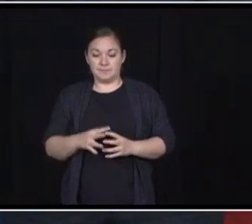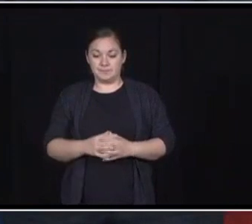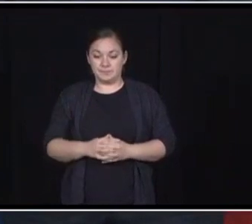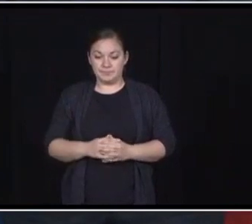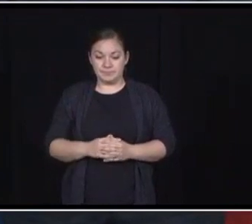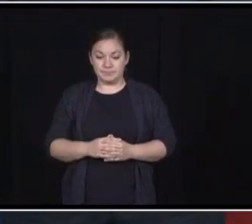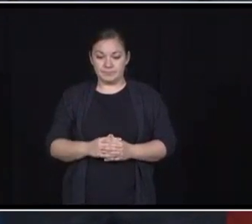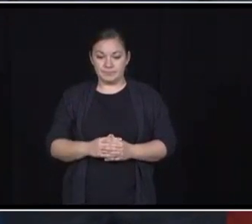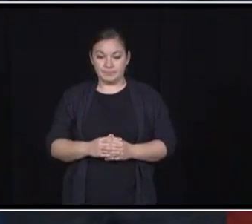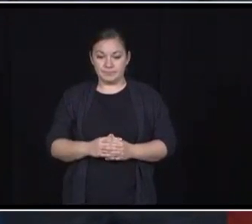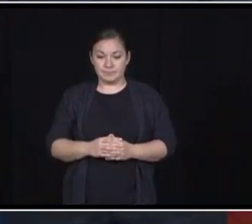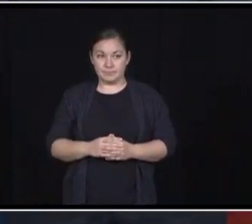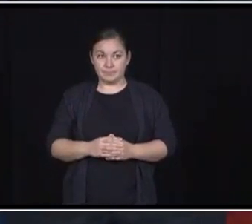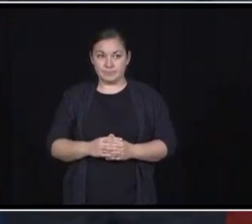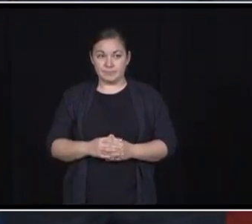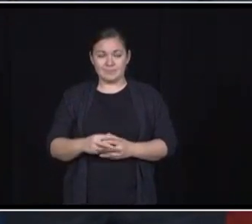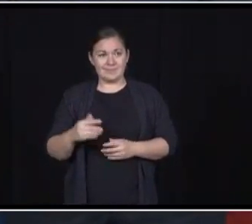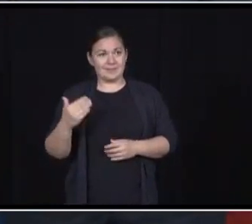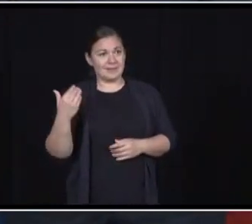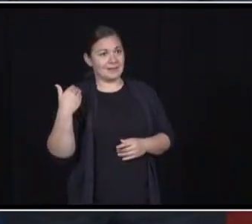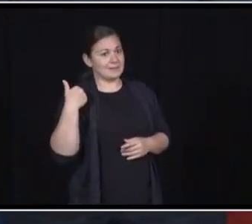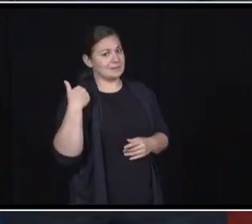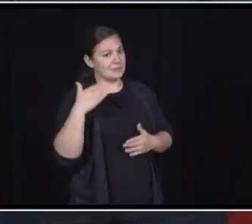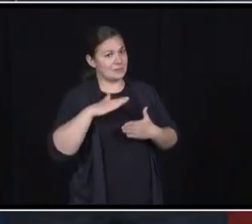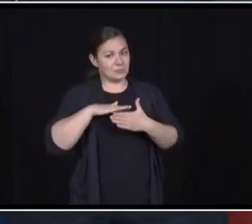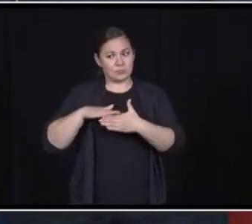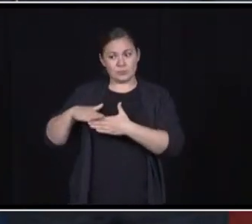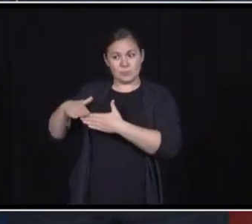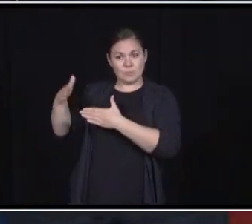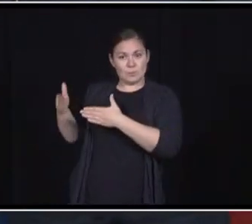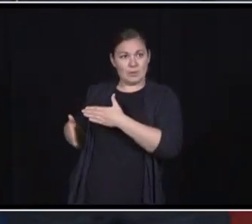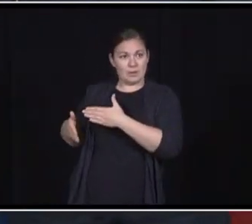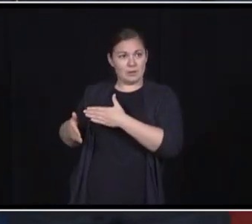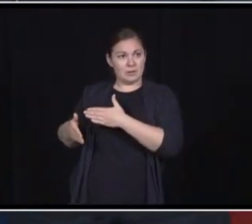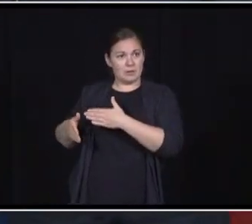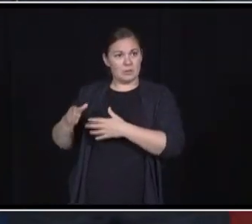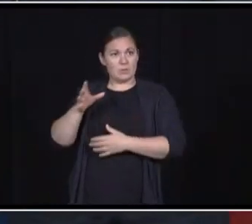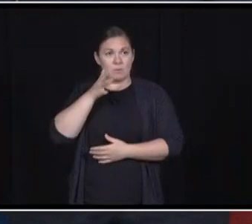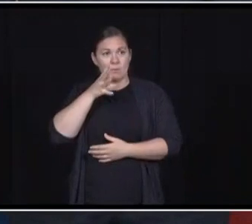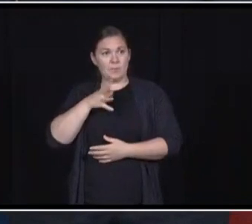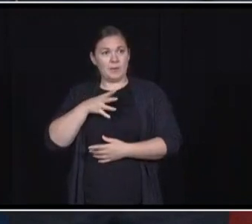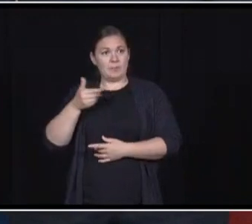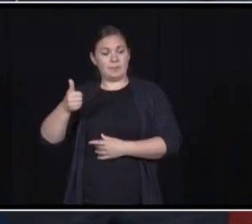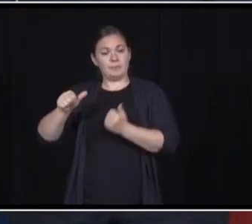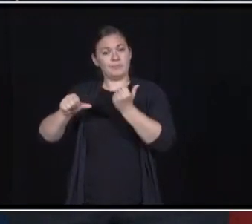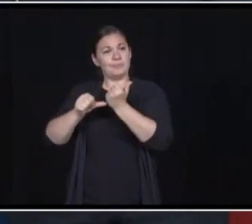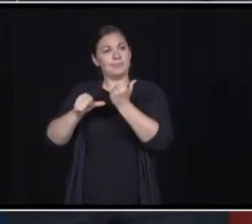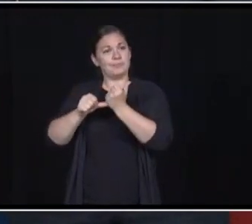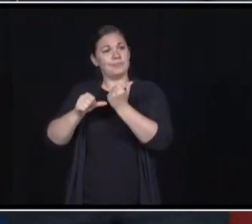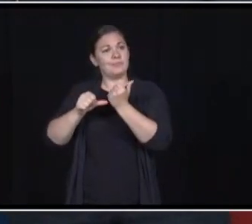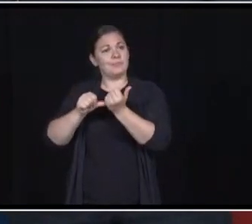Next question comes from Randy from CHCH TV. Hi everyone. Over the weekend, Andrea, she is the